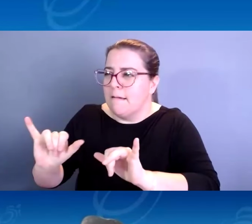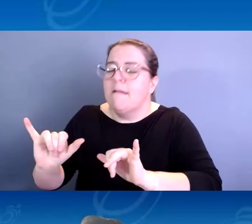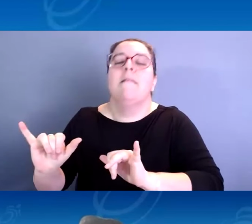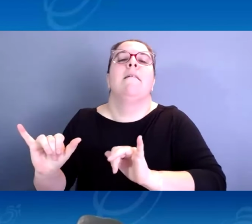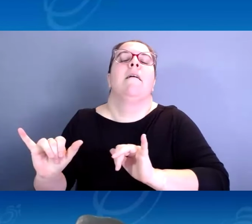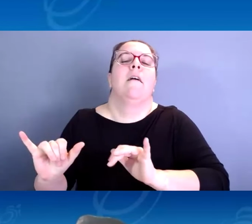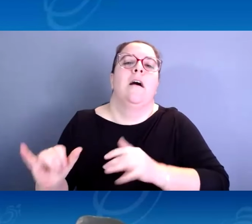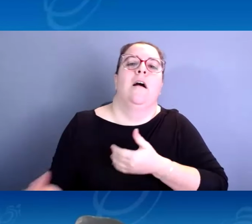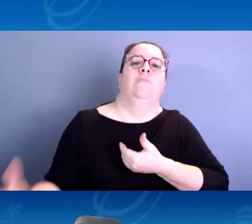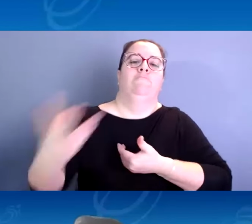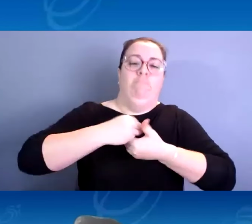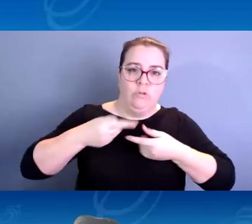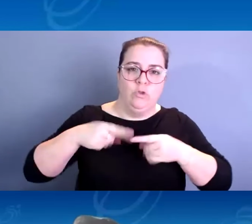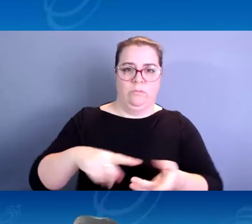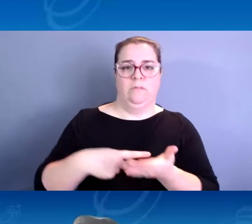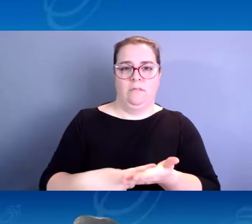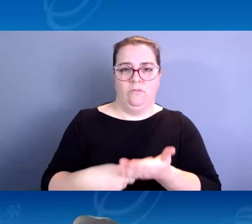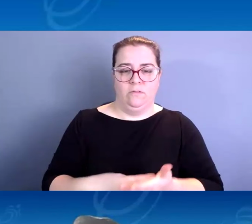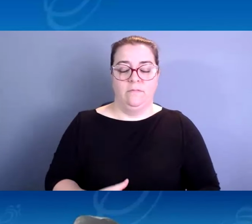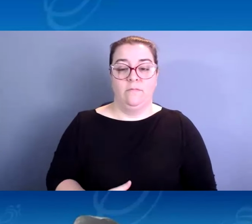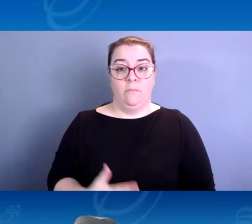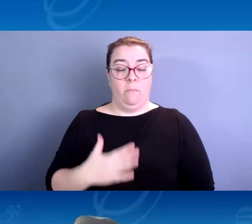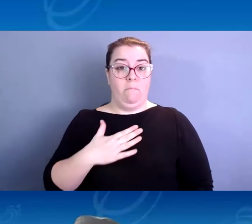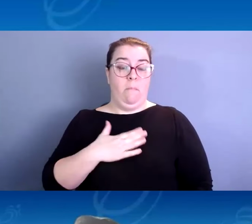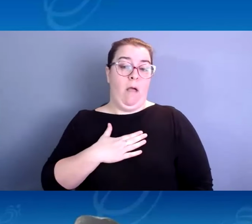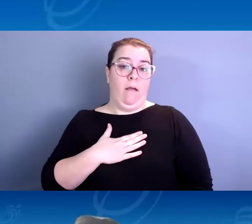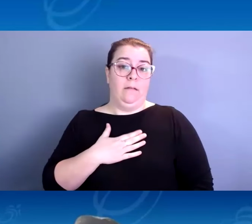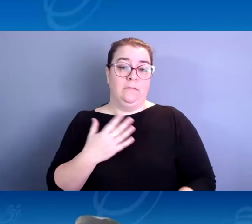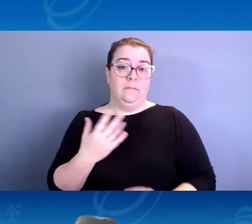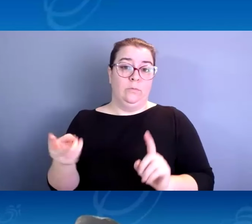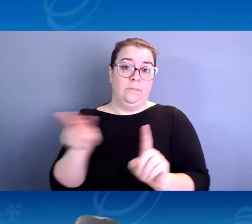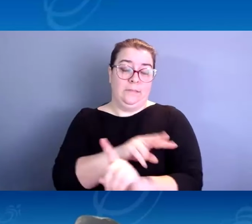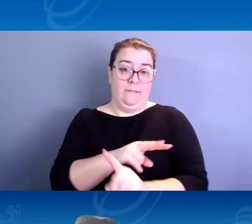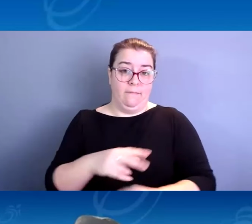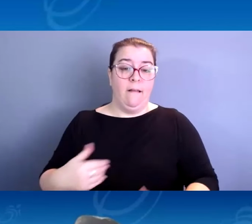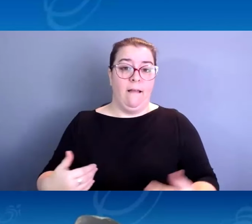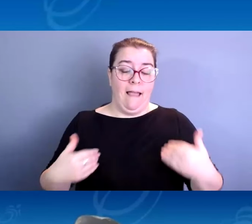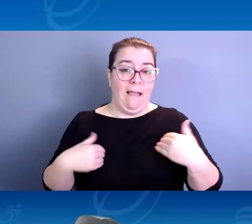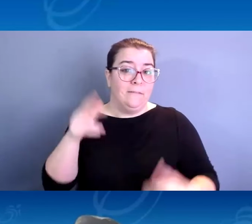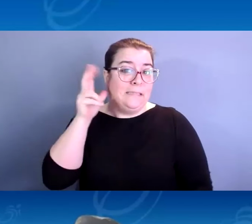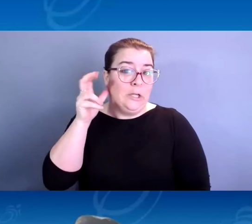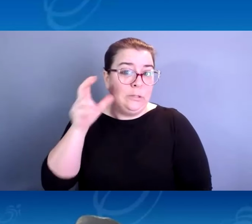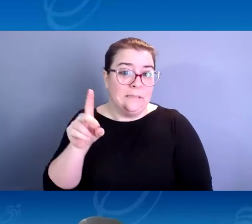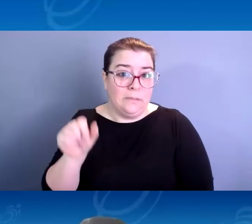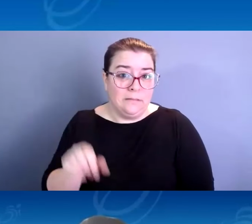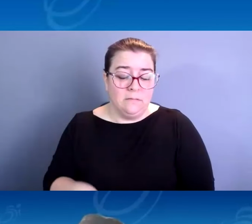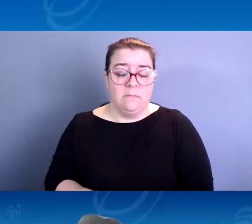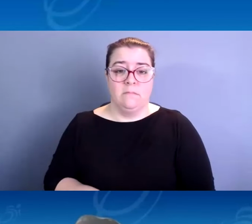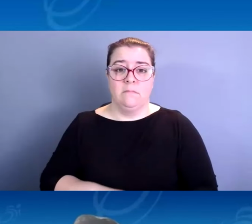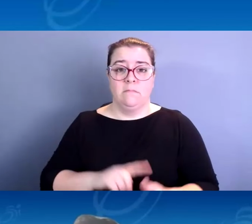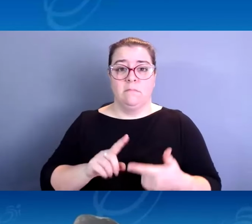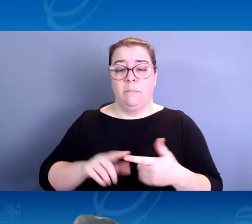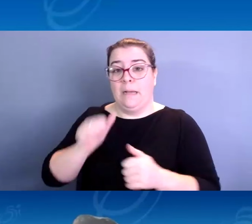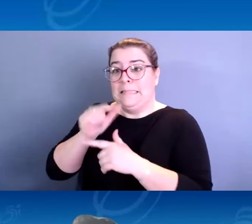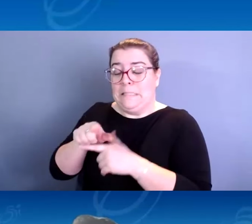So my unique perspective, like I have a hearing disability, my sister is a person with developmental disabilities. It is not.